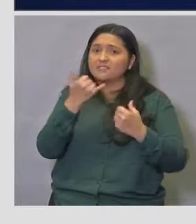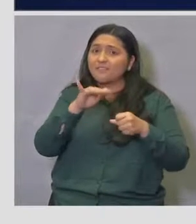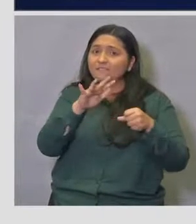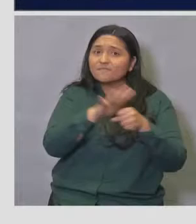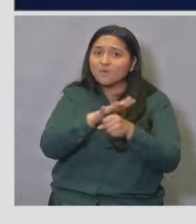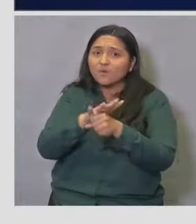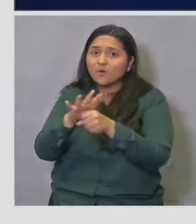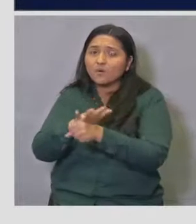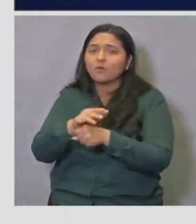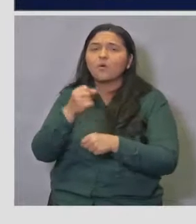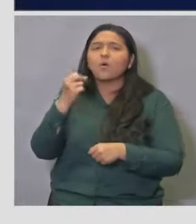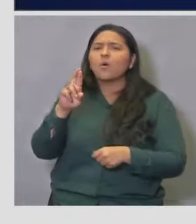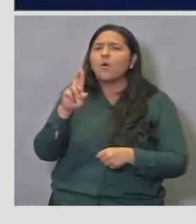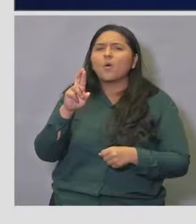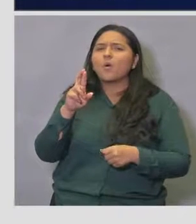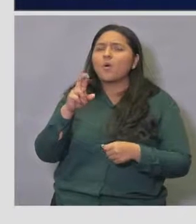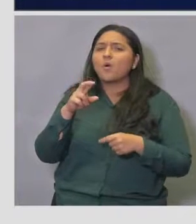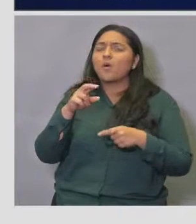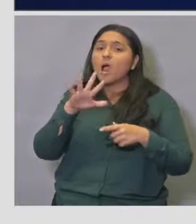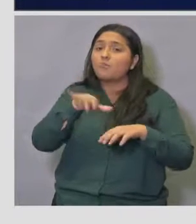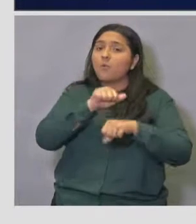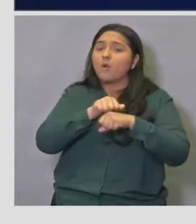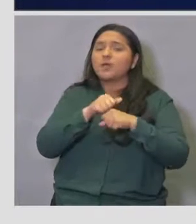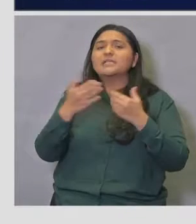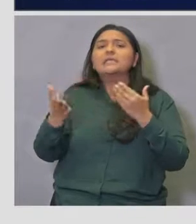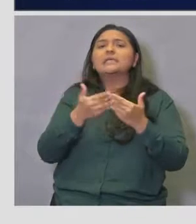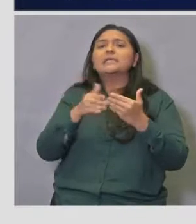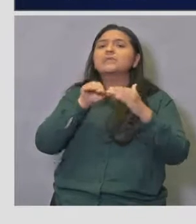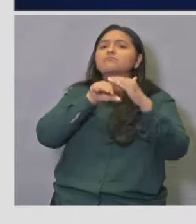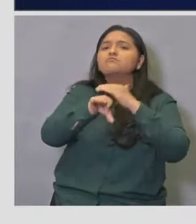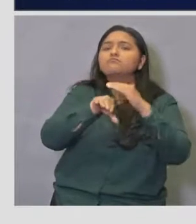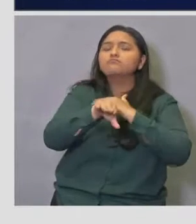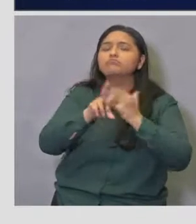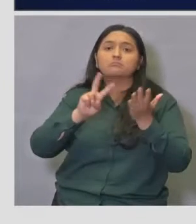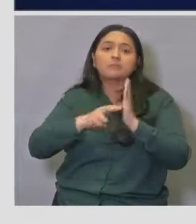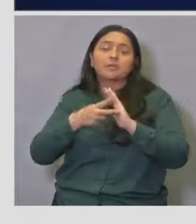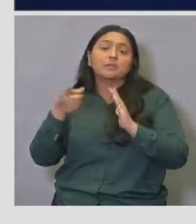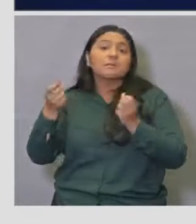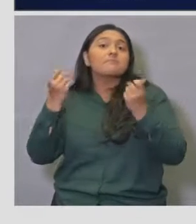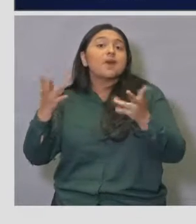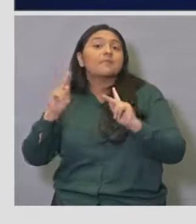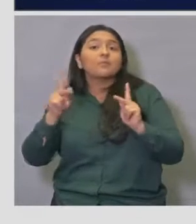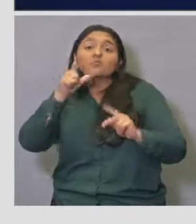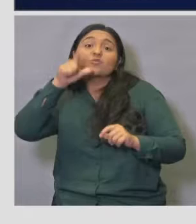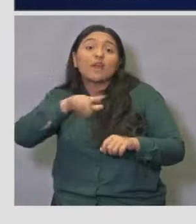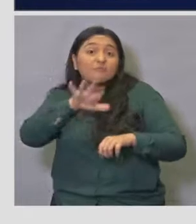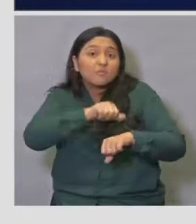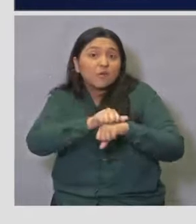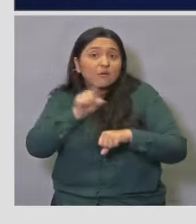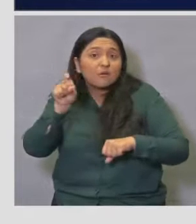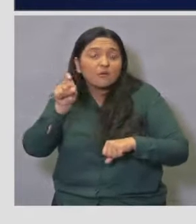FILLING UP? OR IS IT SO ACCESSIBLE NOW THAT